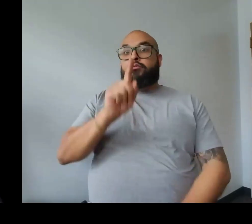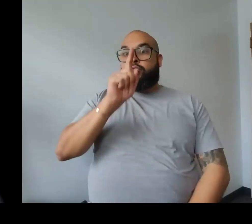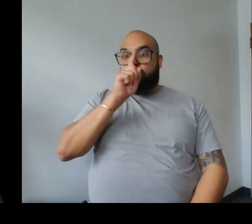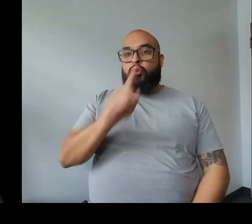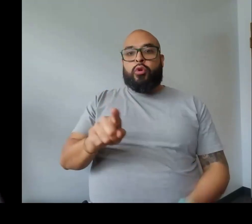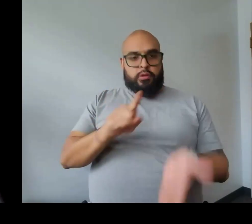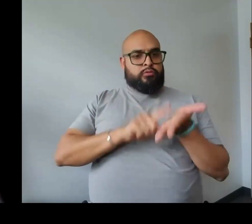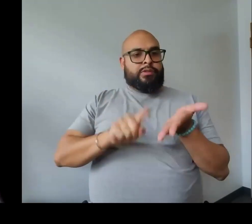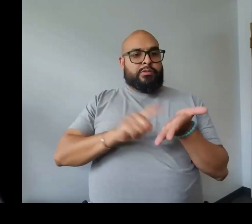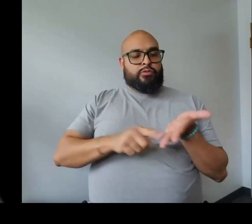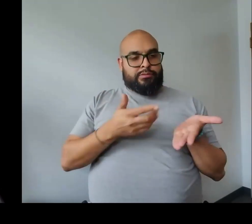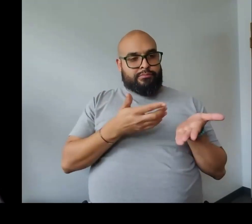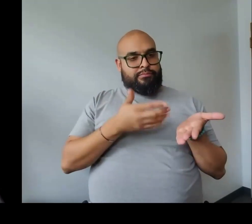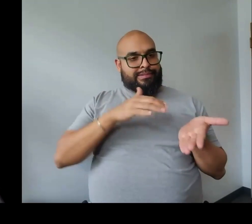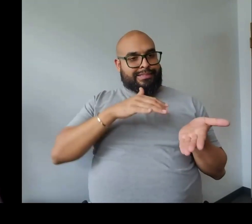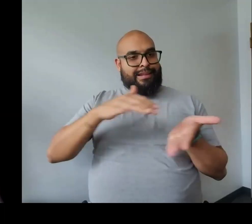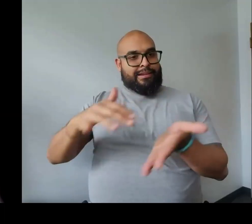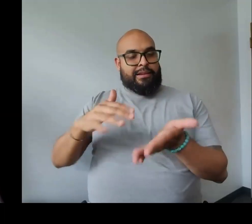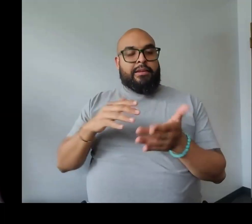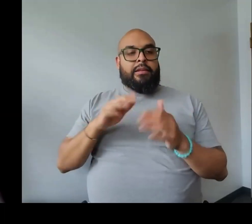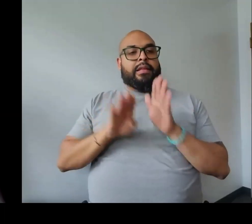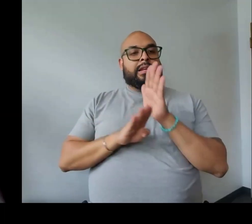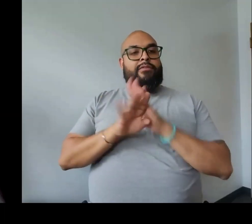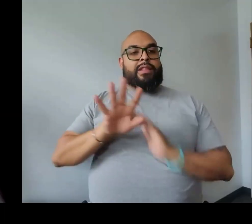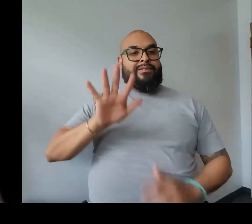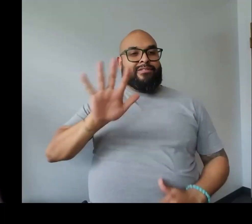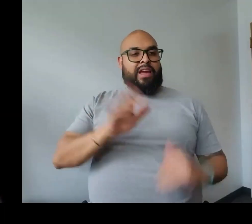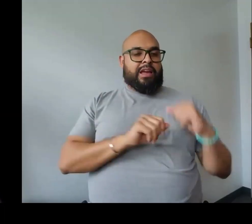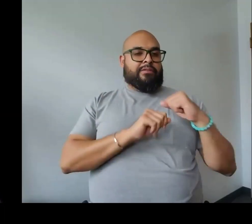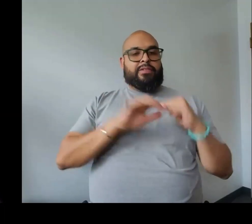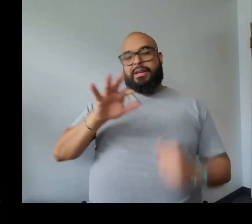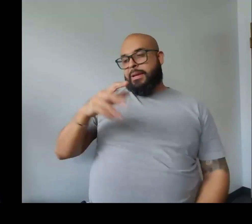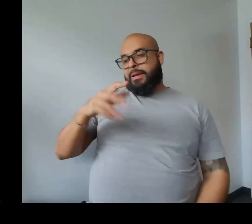And they came up with five pillars. So things to look at when you're trying to choose